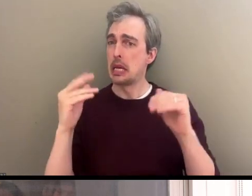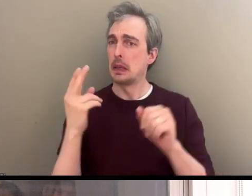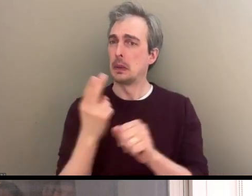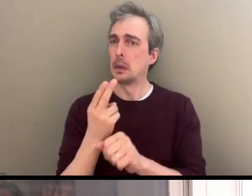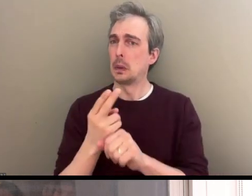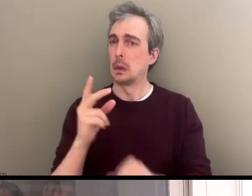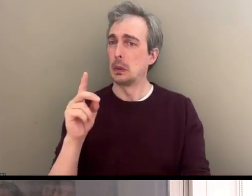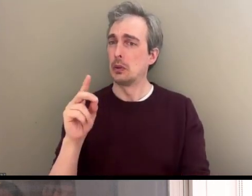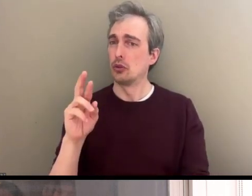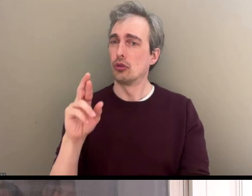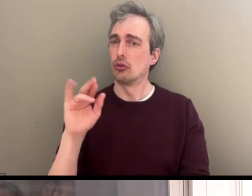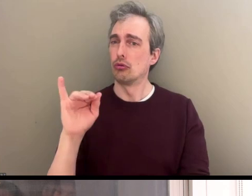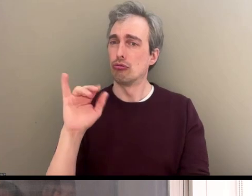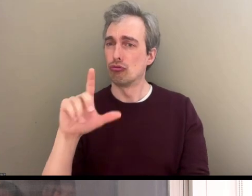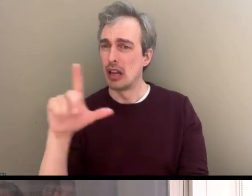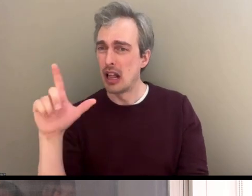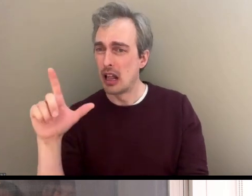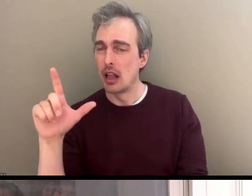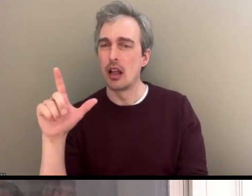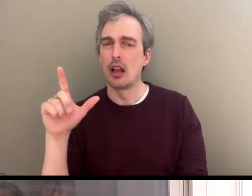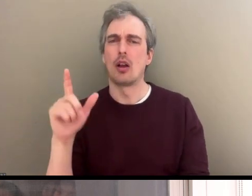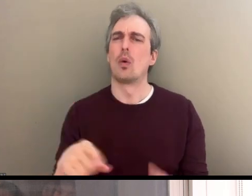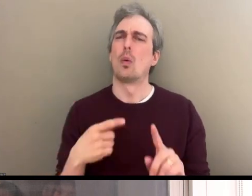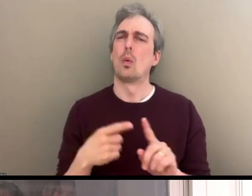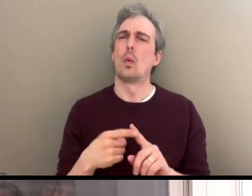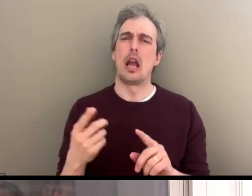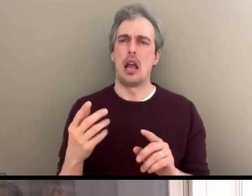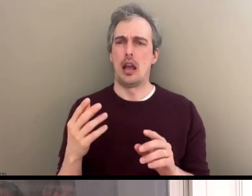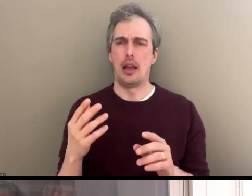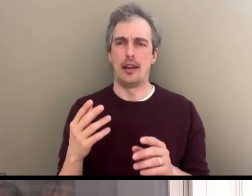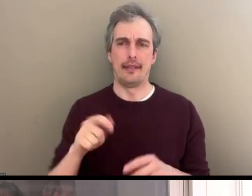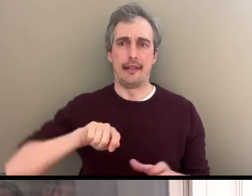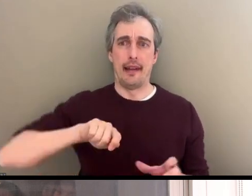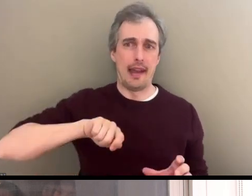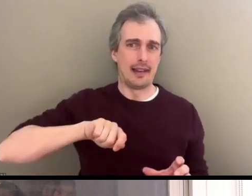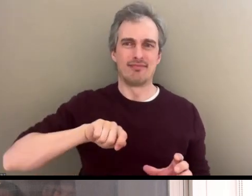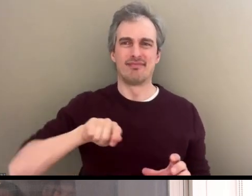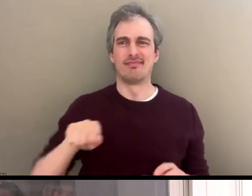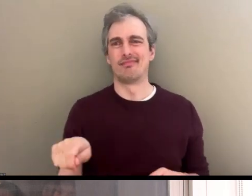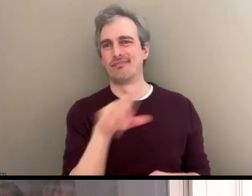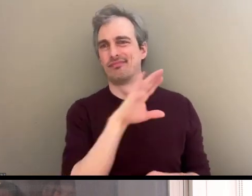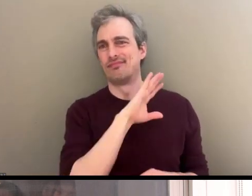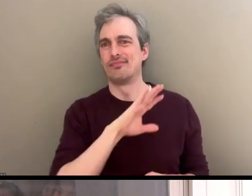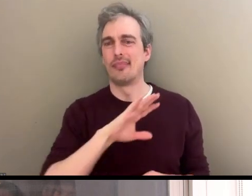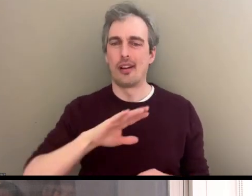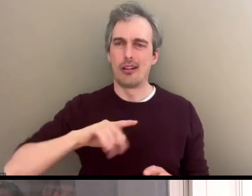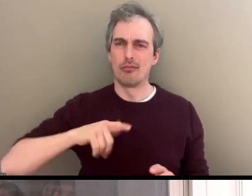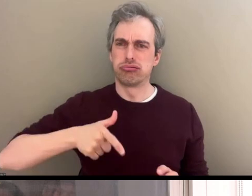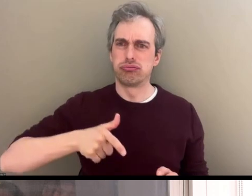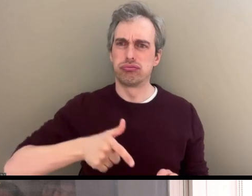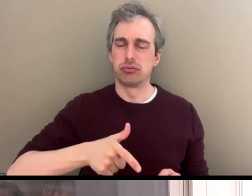What would you use a drill for rather than a screwdriver? They do more or less the same thing.